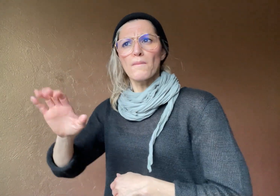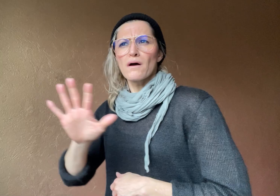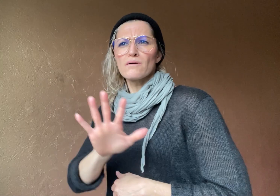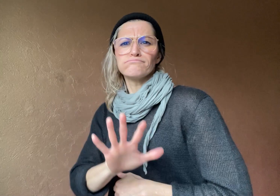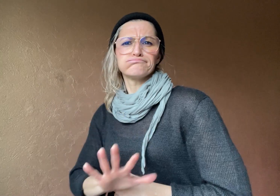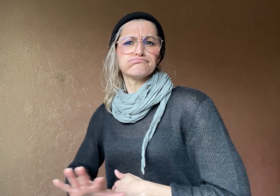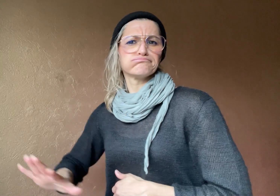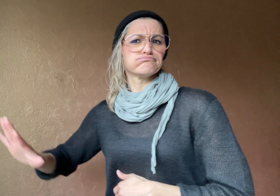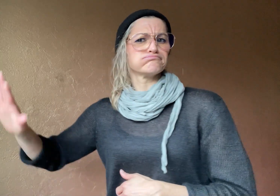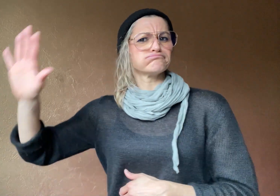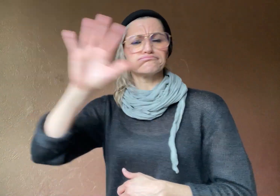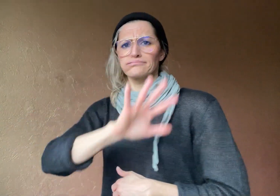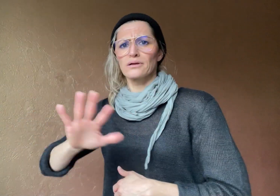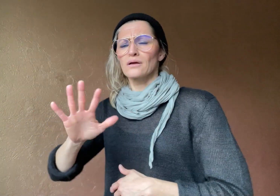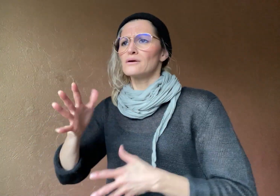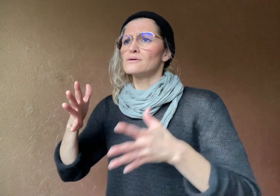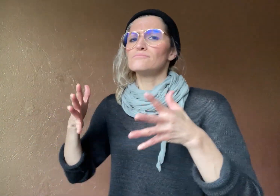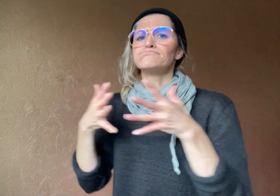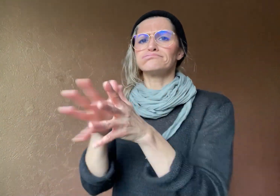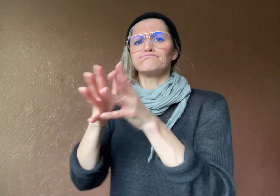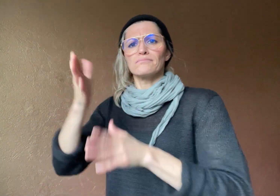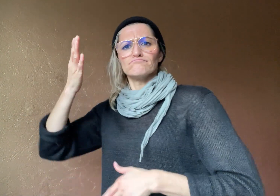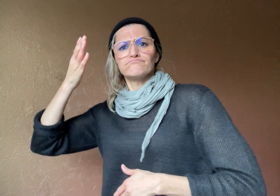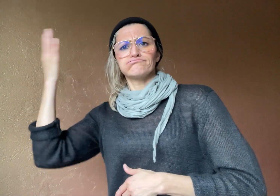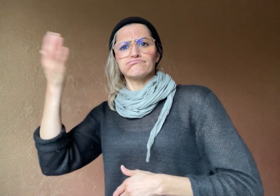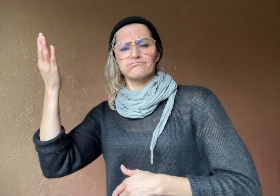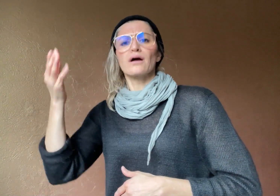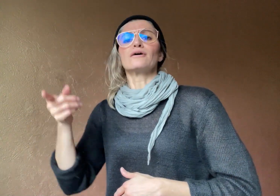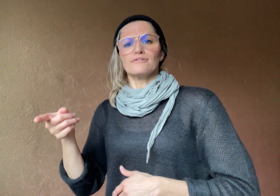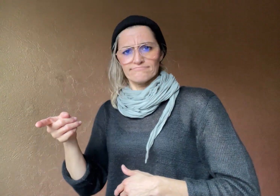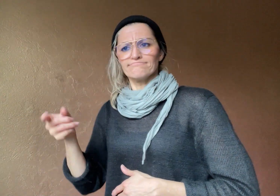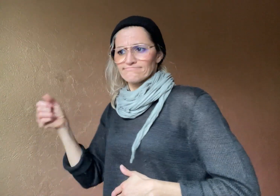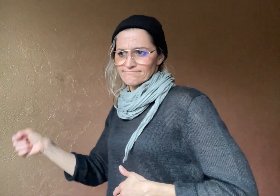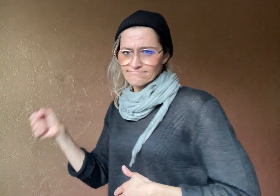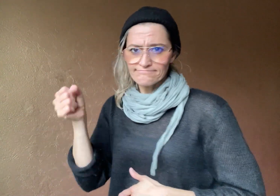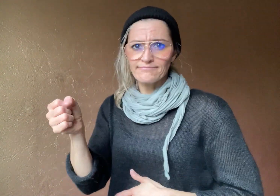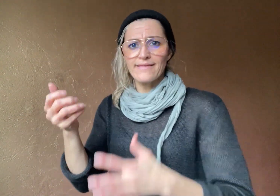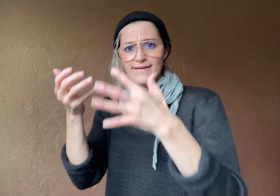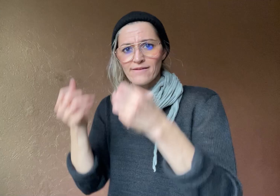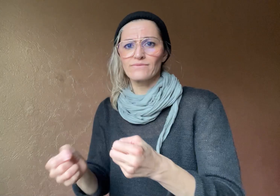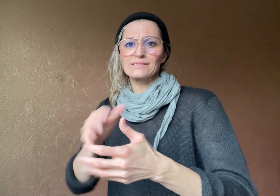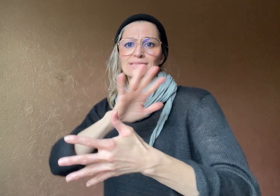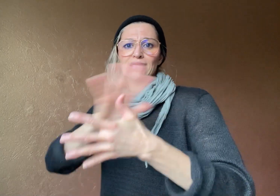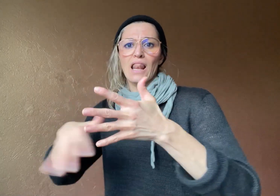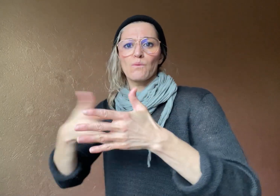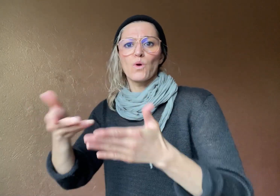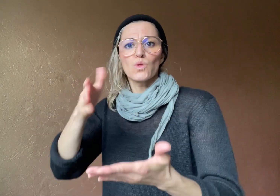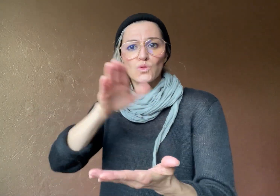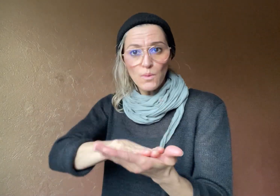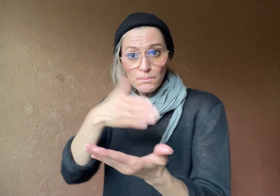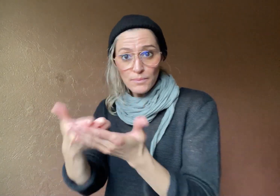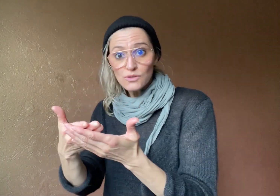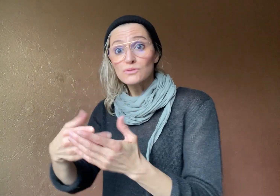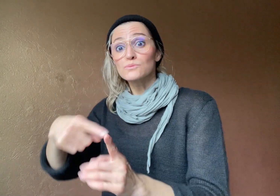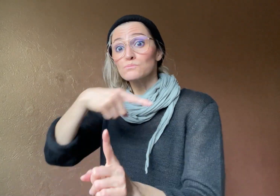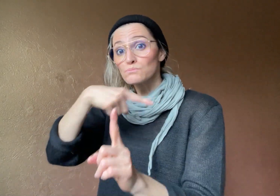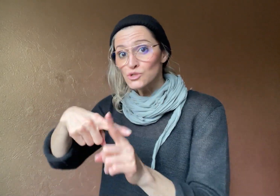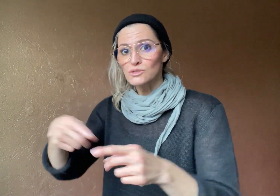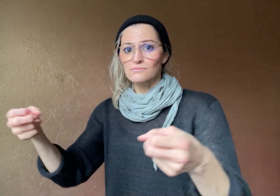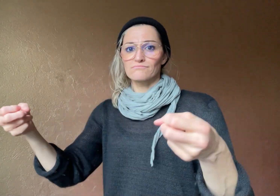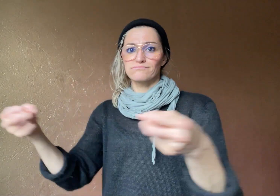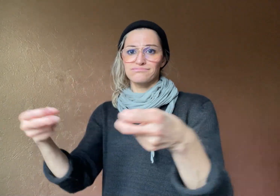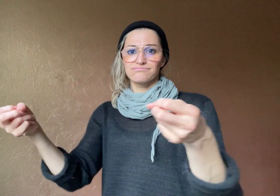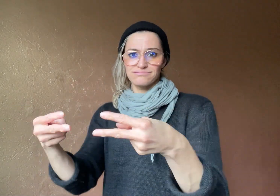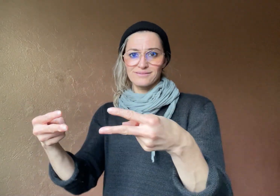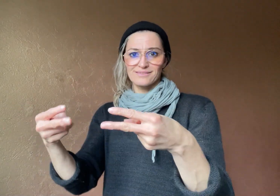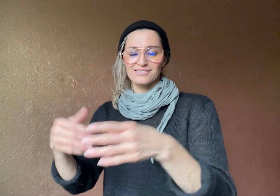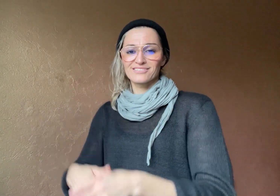will incorporate sign language interpreters and captioning.